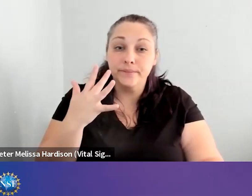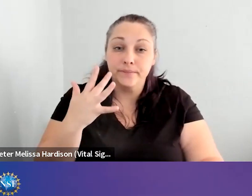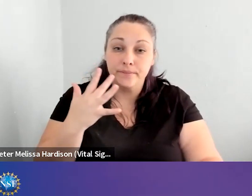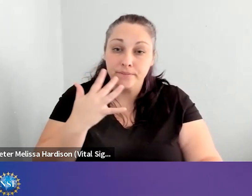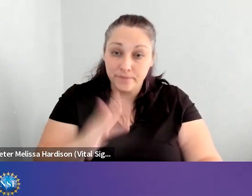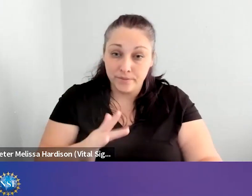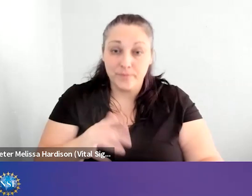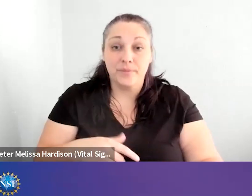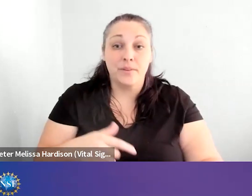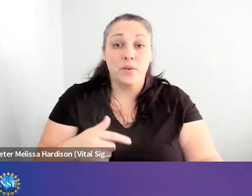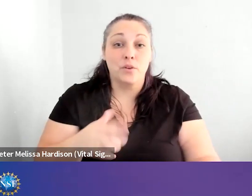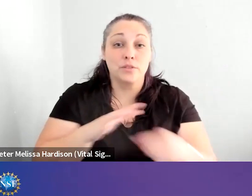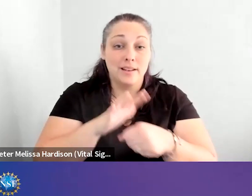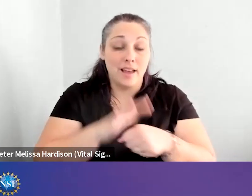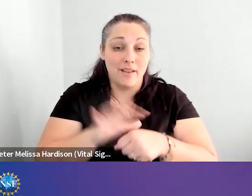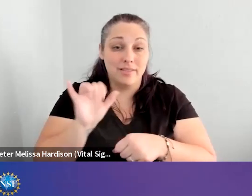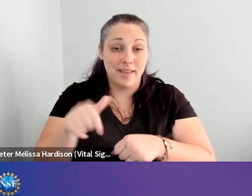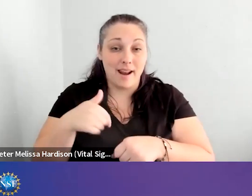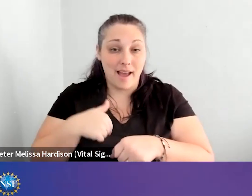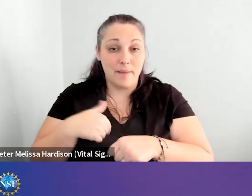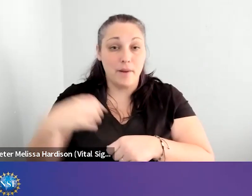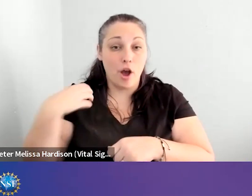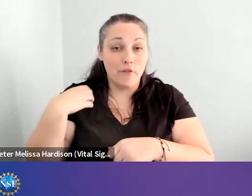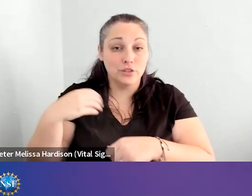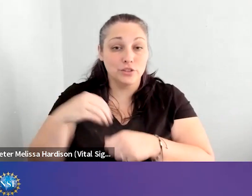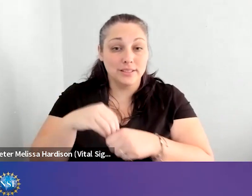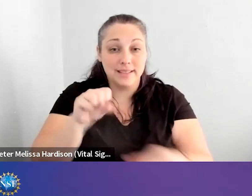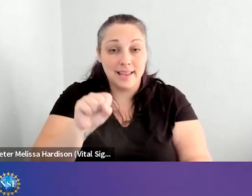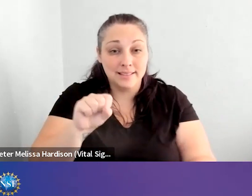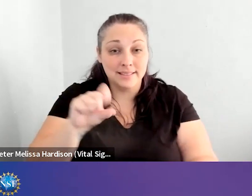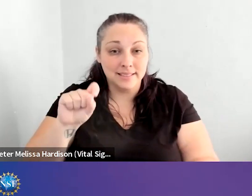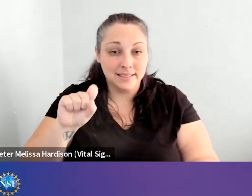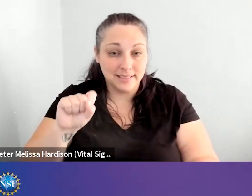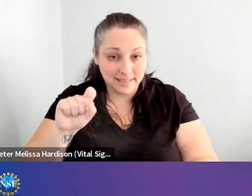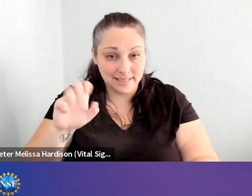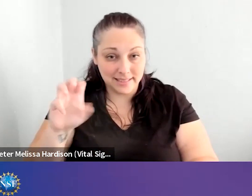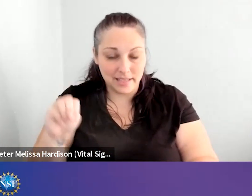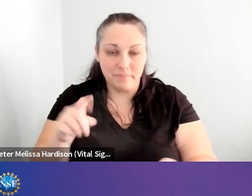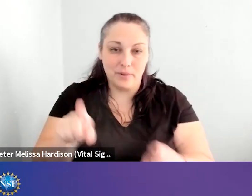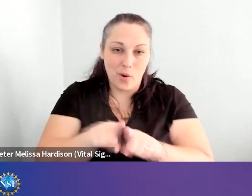but I'm a prior PI in S-STEM as well. And so I do know the program well.